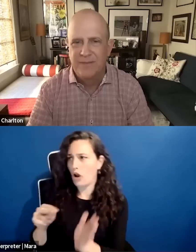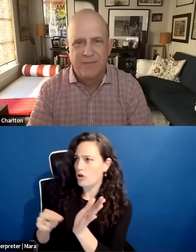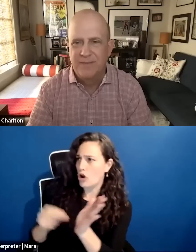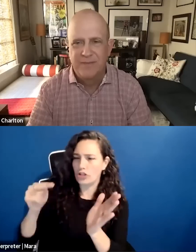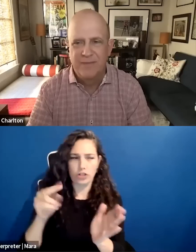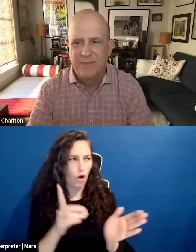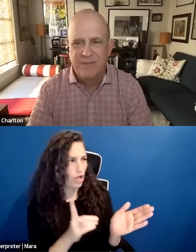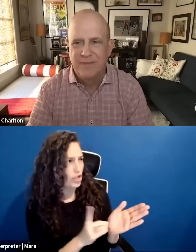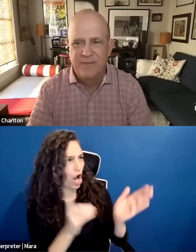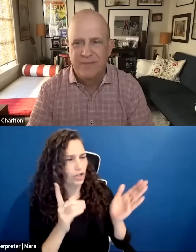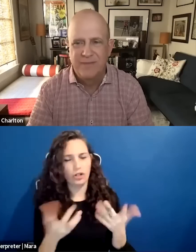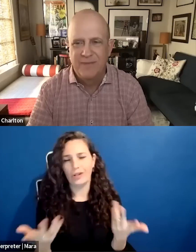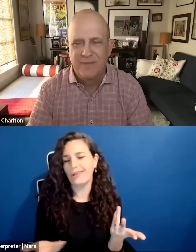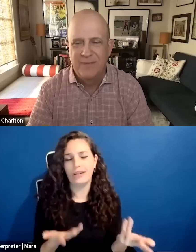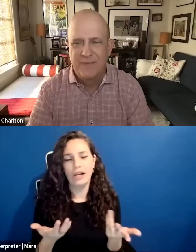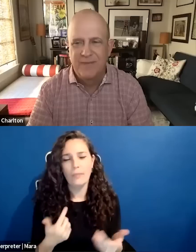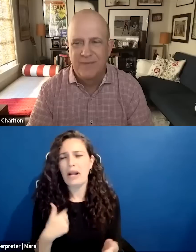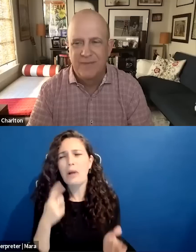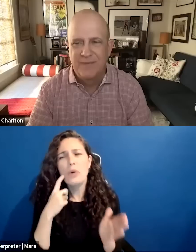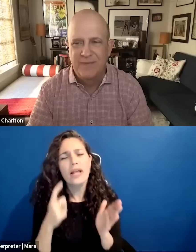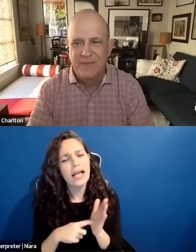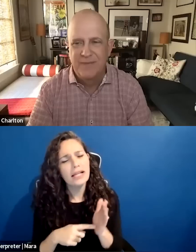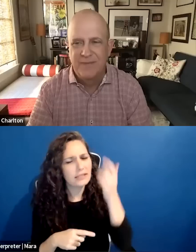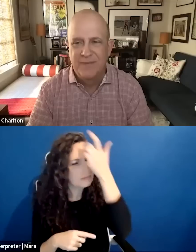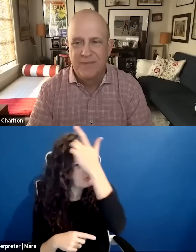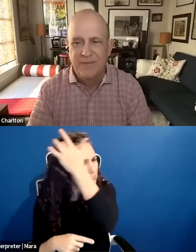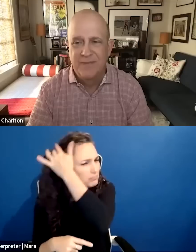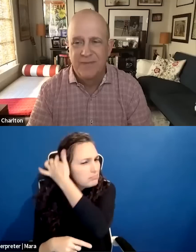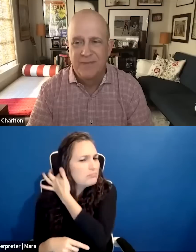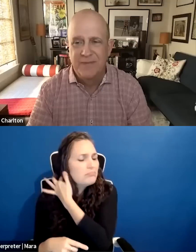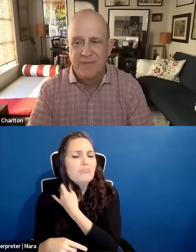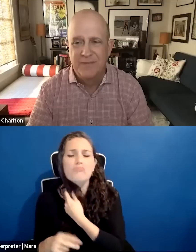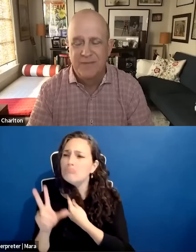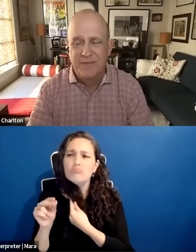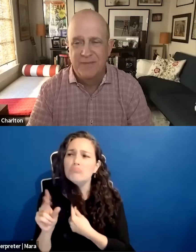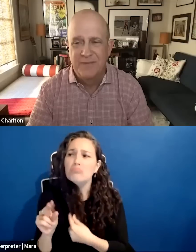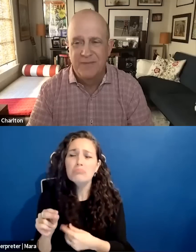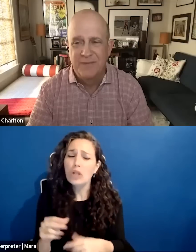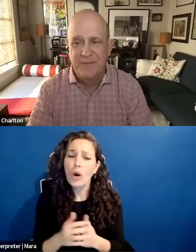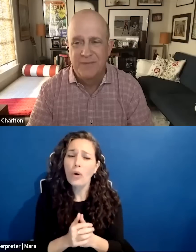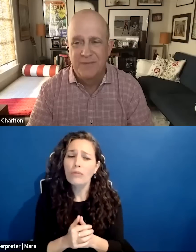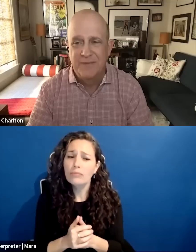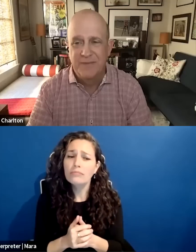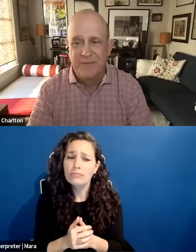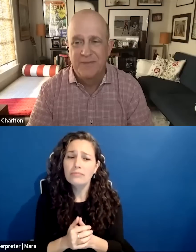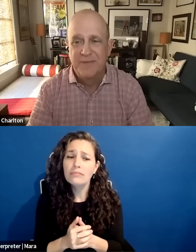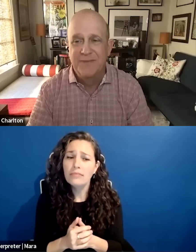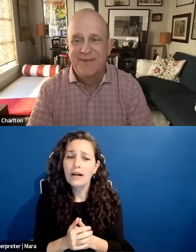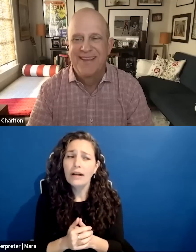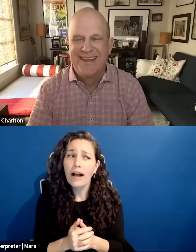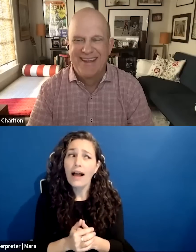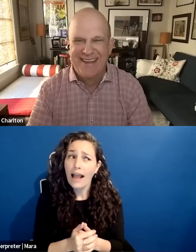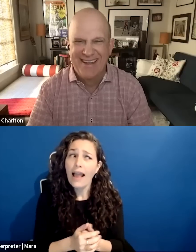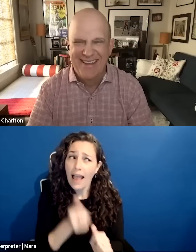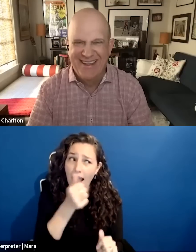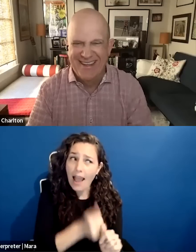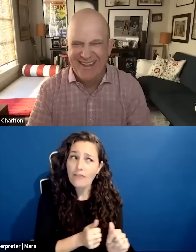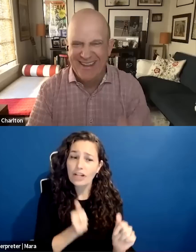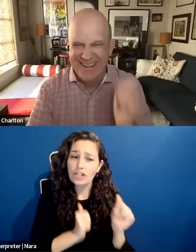And what I realized was like there's probably a cop on like every show and those ,